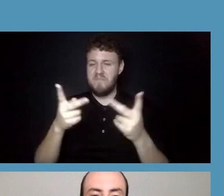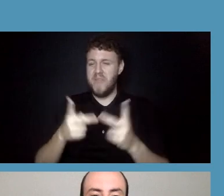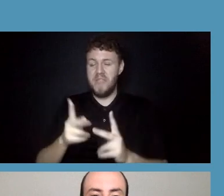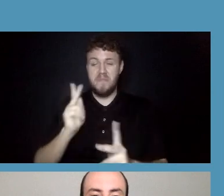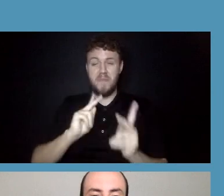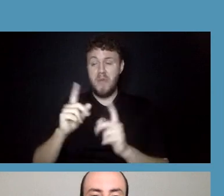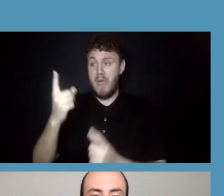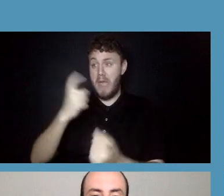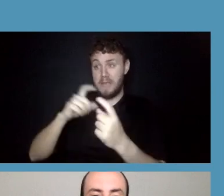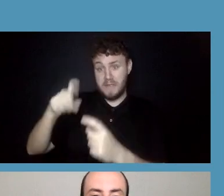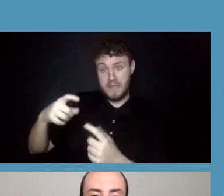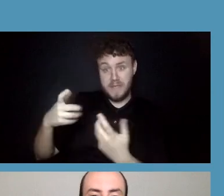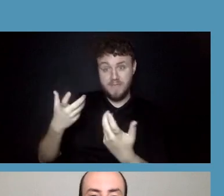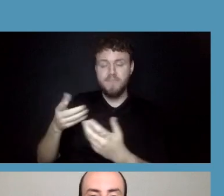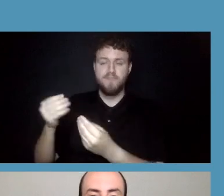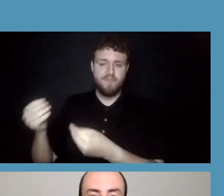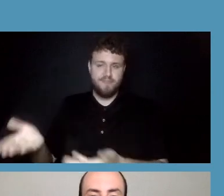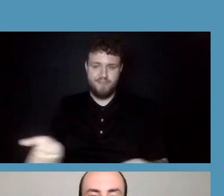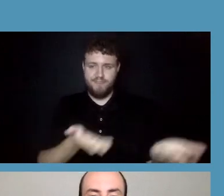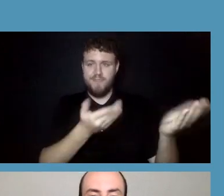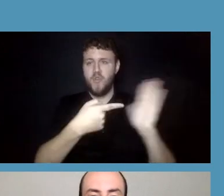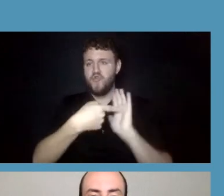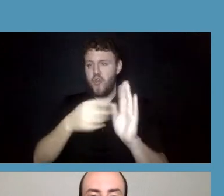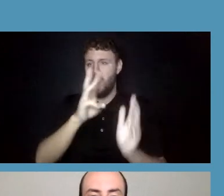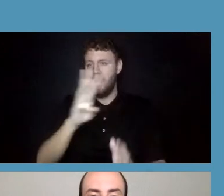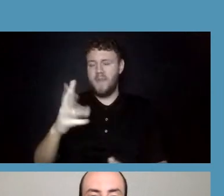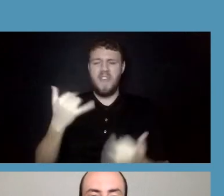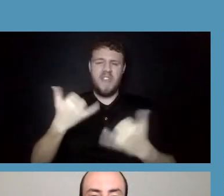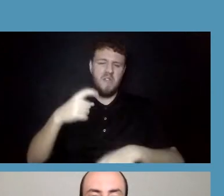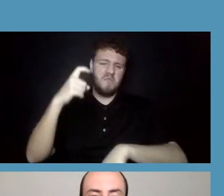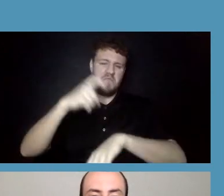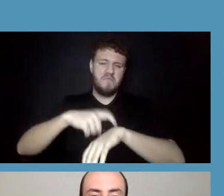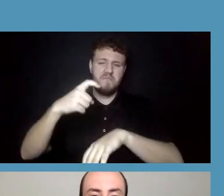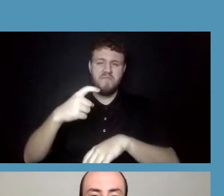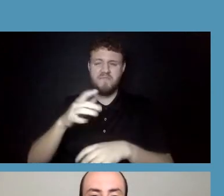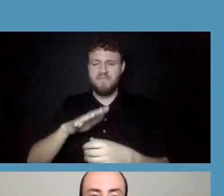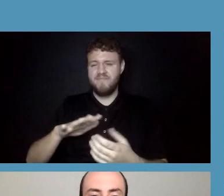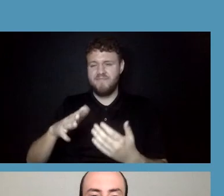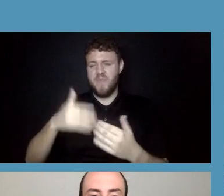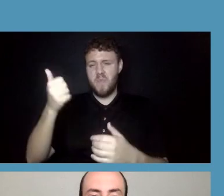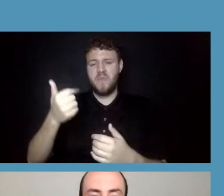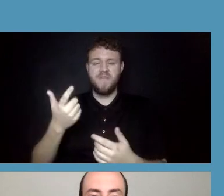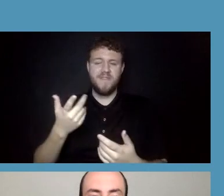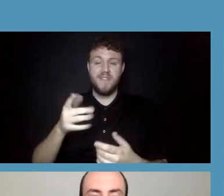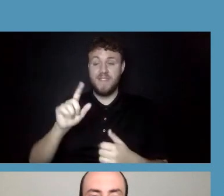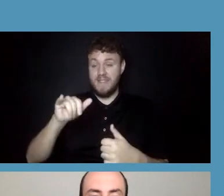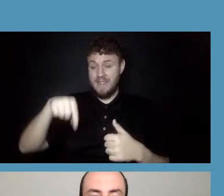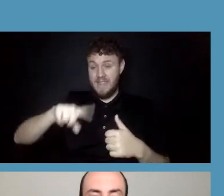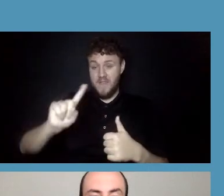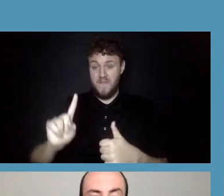to find them. We are at time and for this very first module we are really trying to